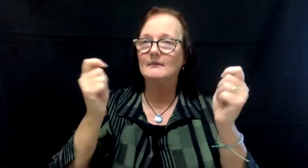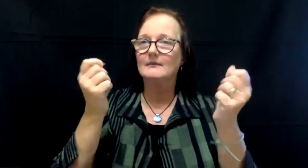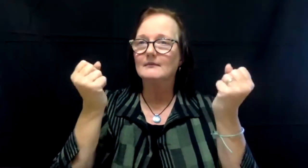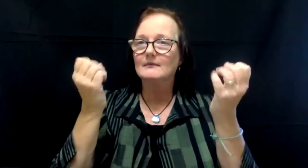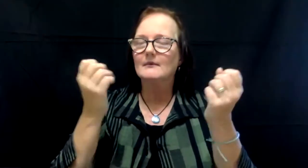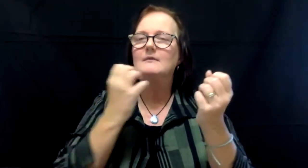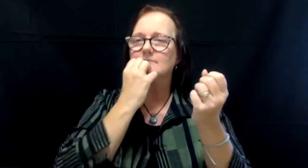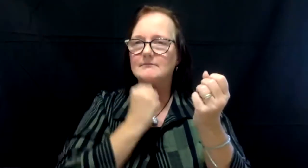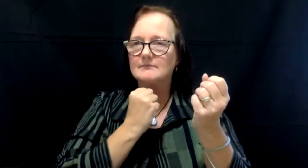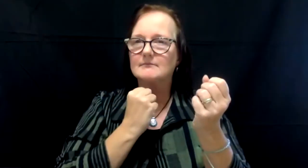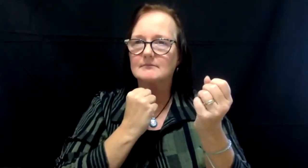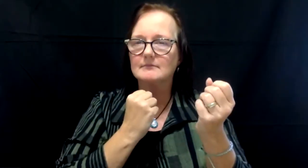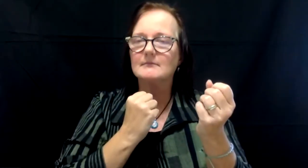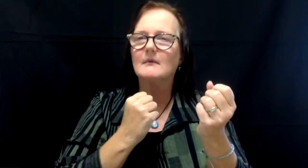As we celebrate sign lanuage, we need to secure it.